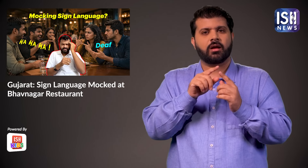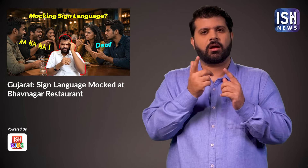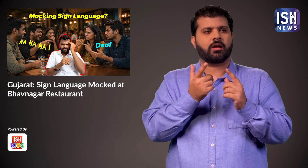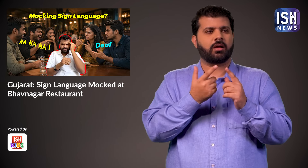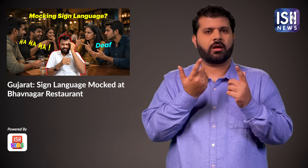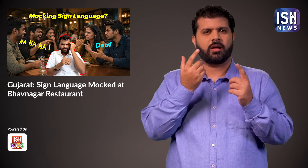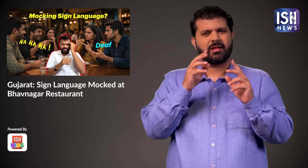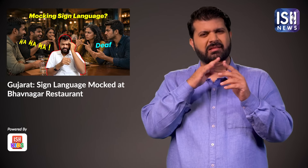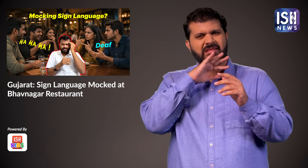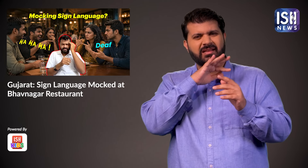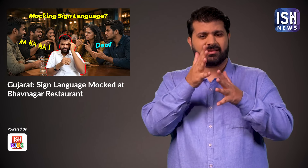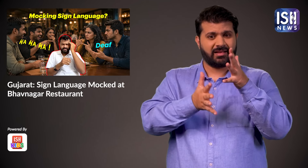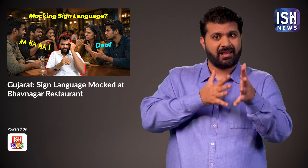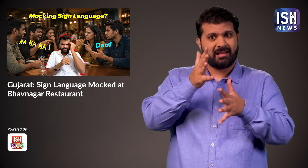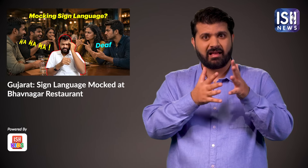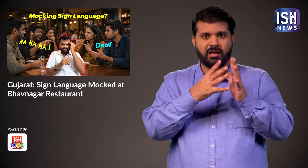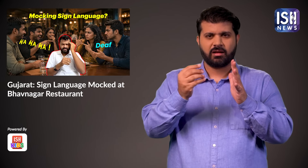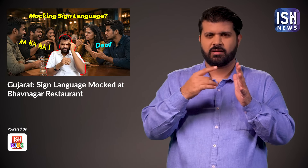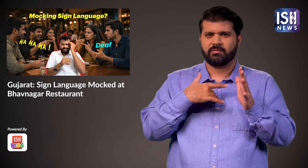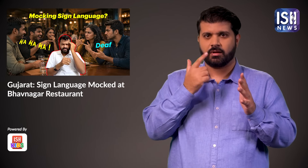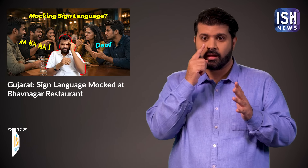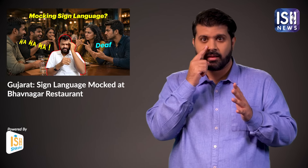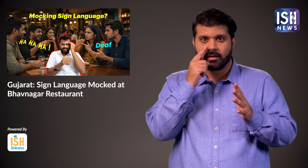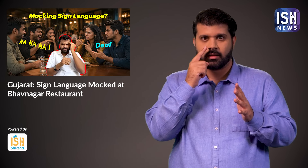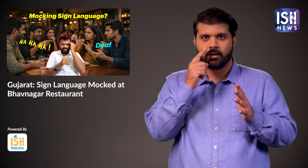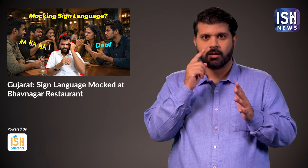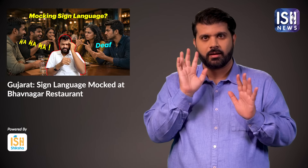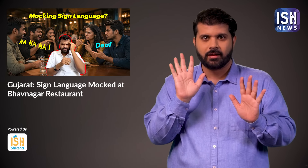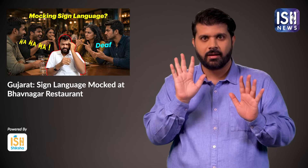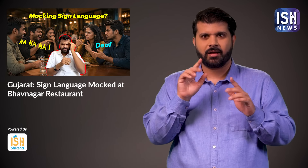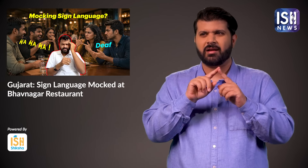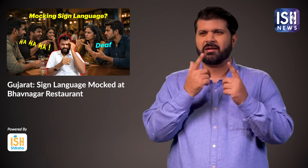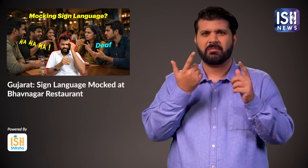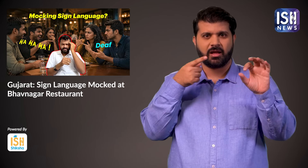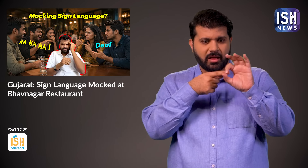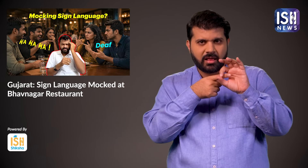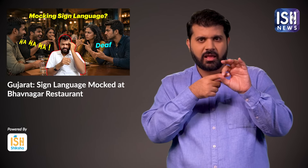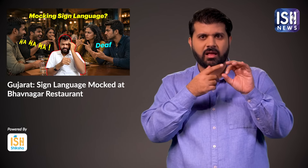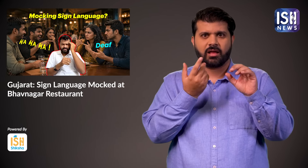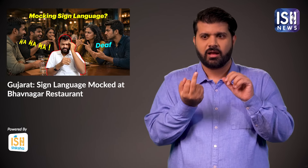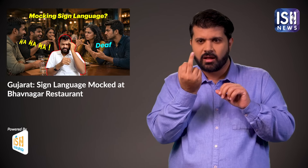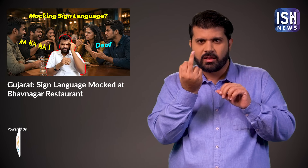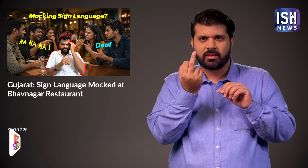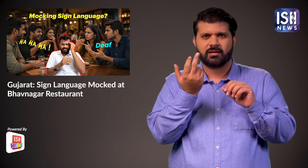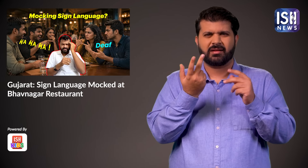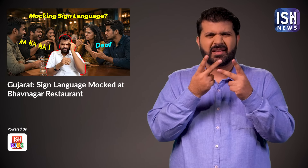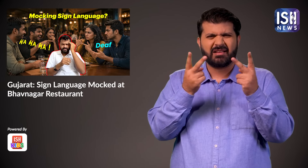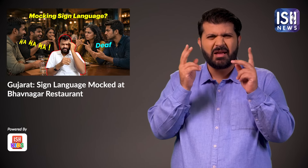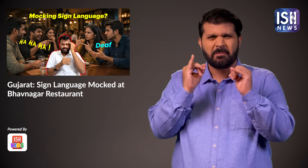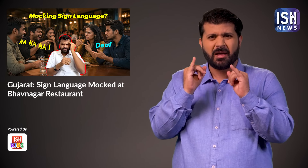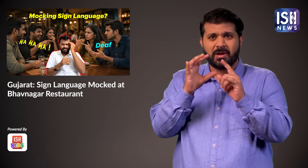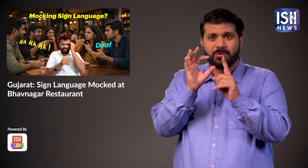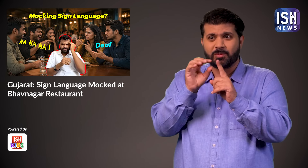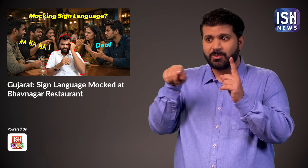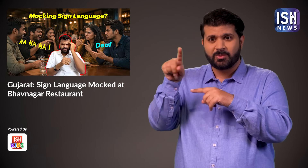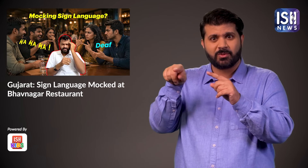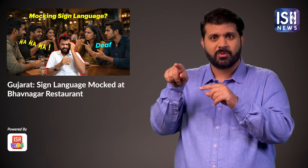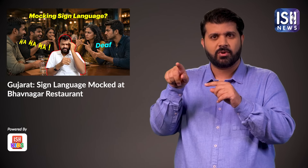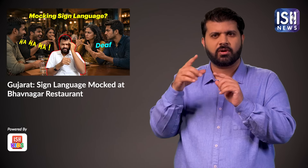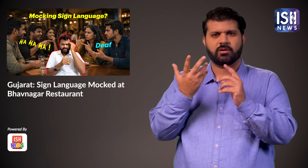This can include offensive hand gestures about women, sexual innuendos or abusive words like “fuck.”